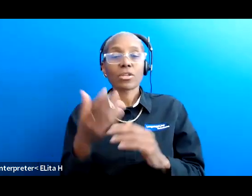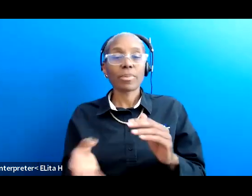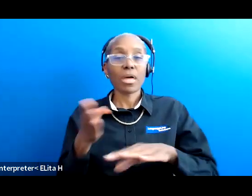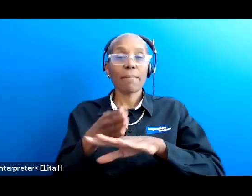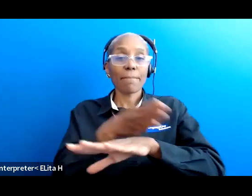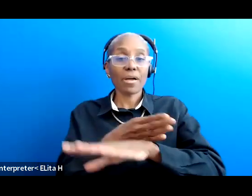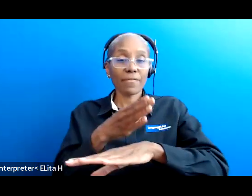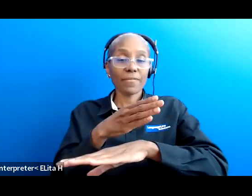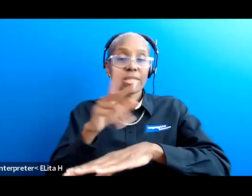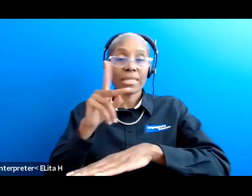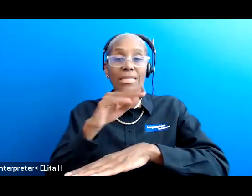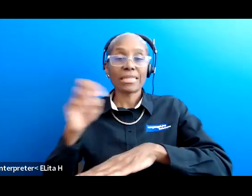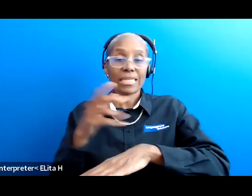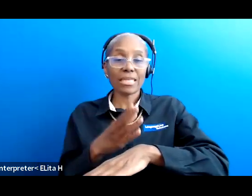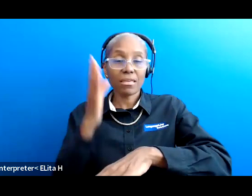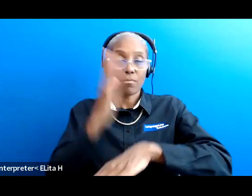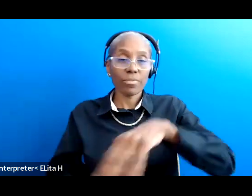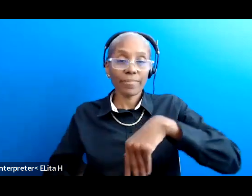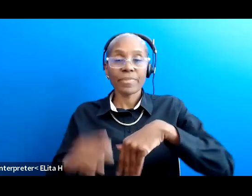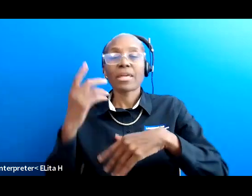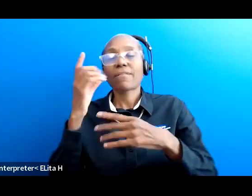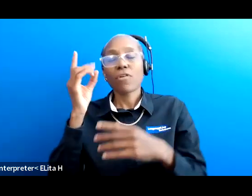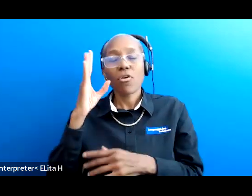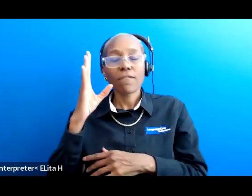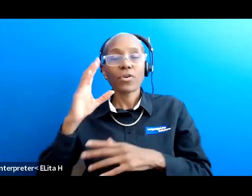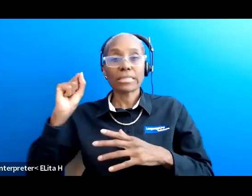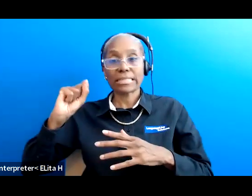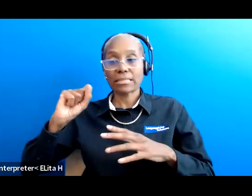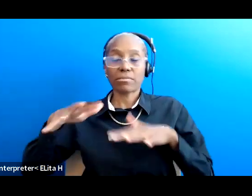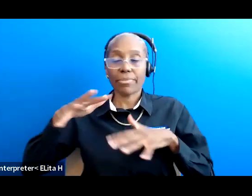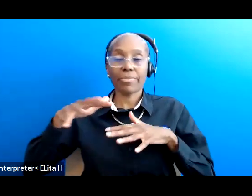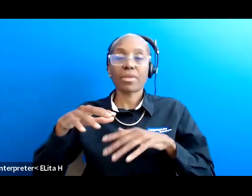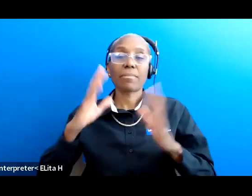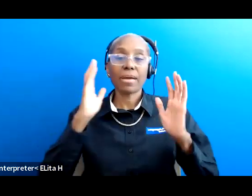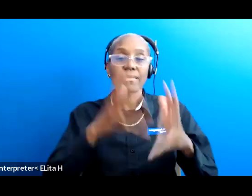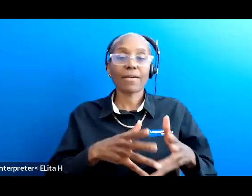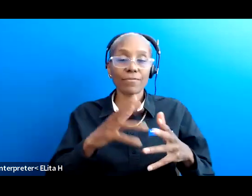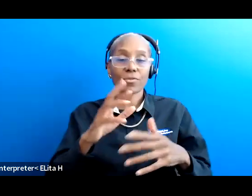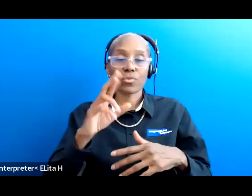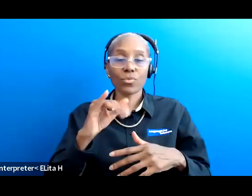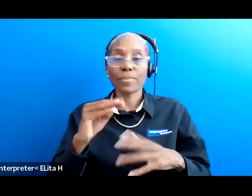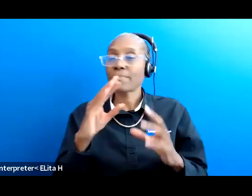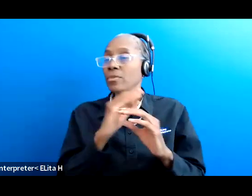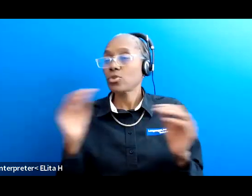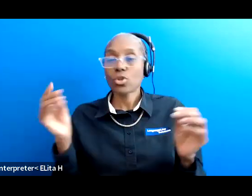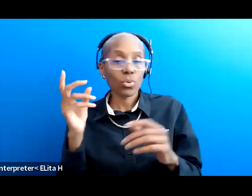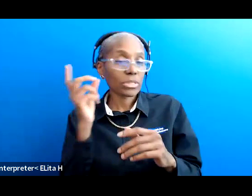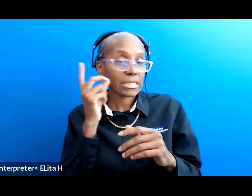I suffer with horrible painful spasticity in my residual limb. None of my doctors has any idea how to deal with this.